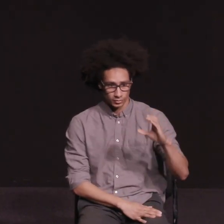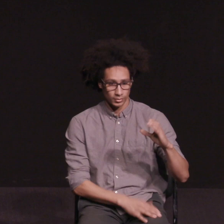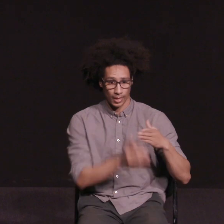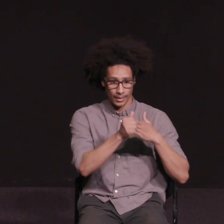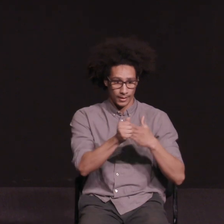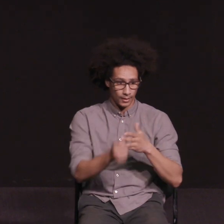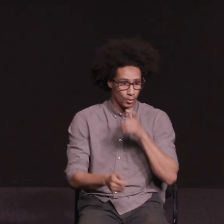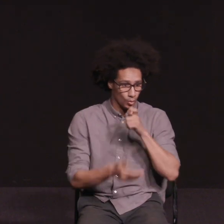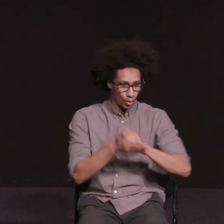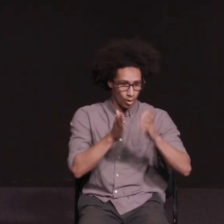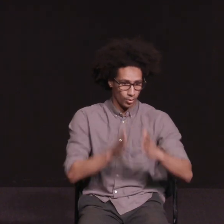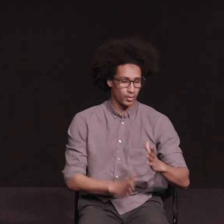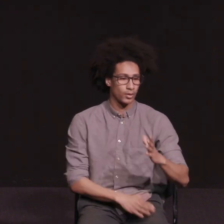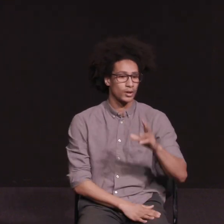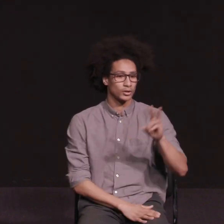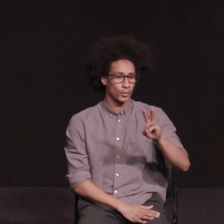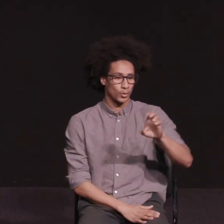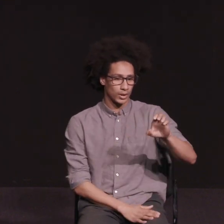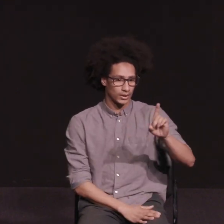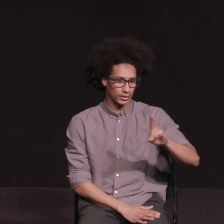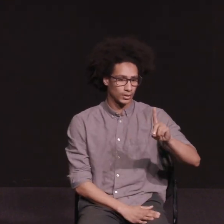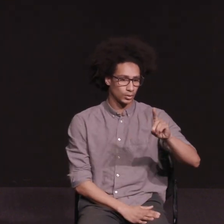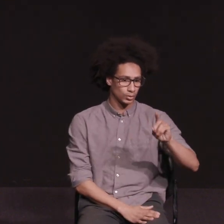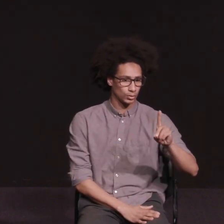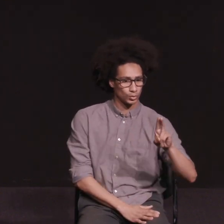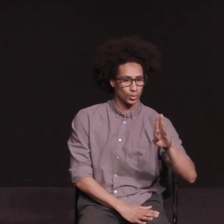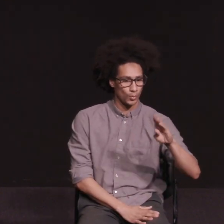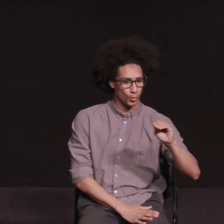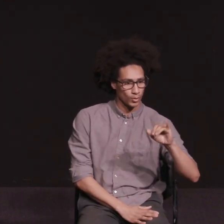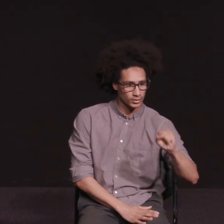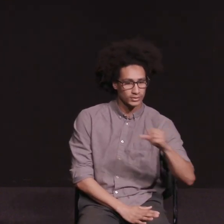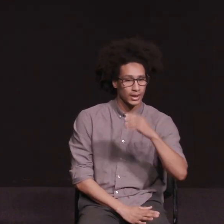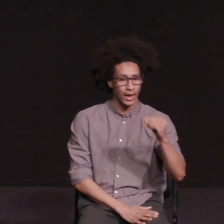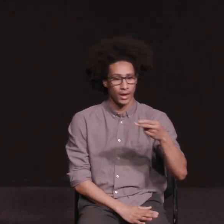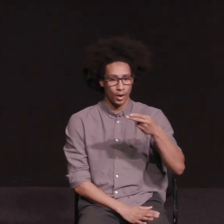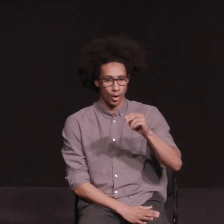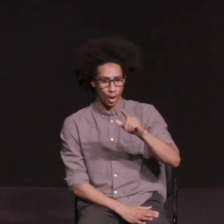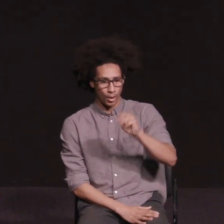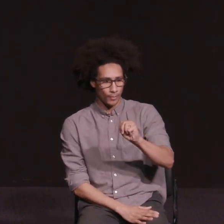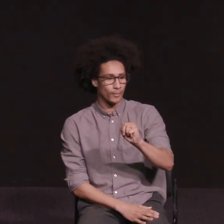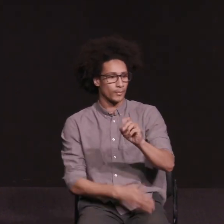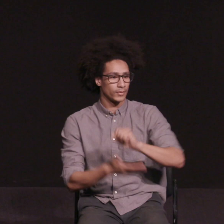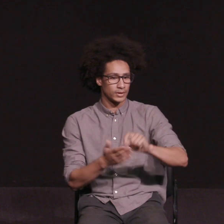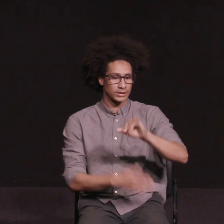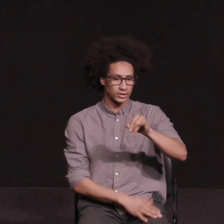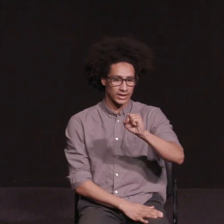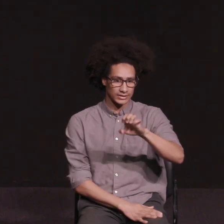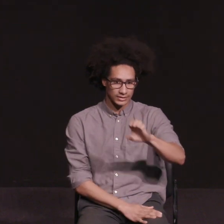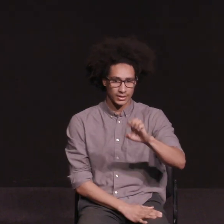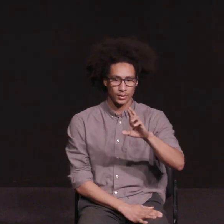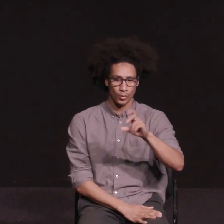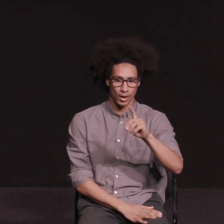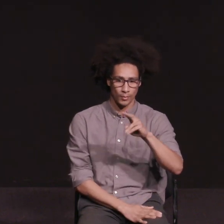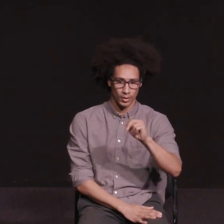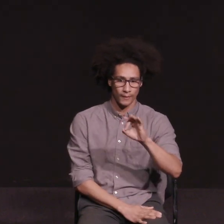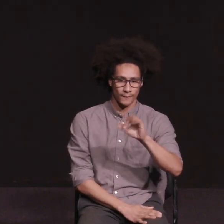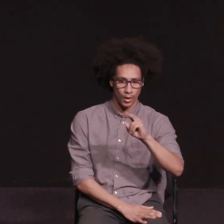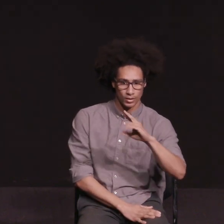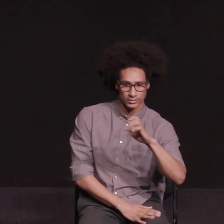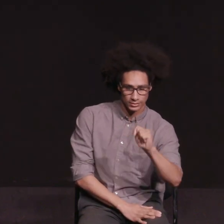W.E.B. Du Bois and Harlem Renaissance writer Jessie Redmon Fauset led to the publication of the Brownies'